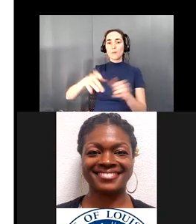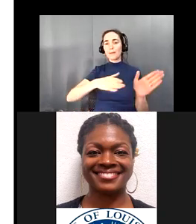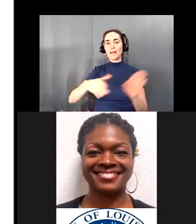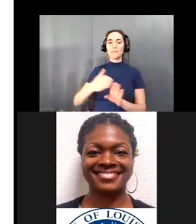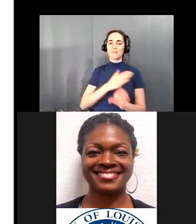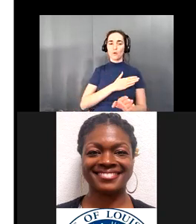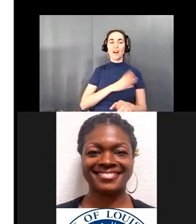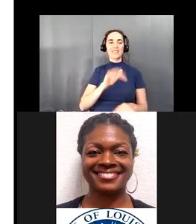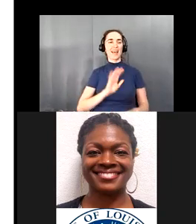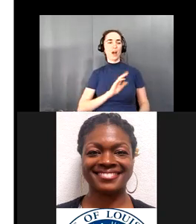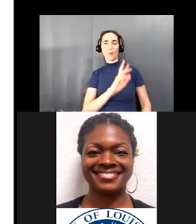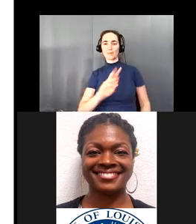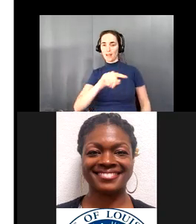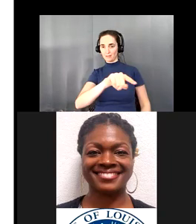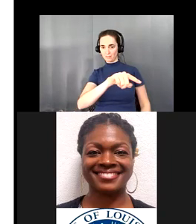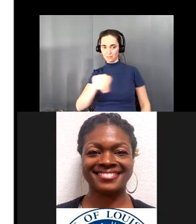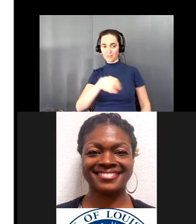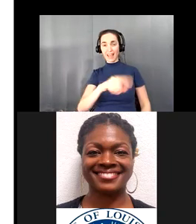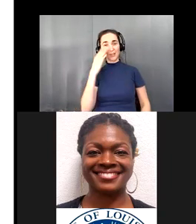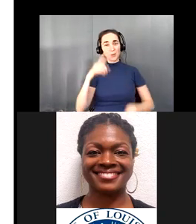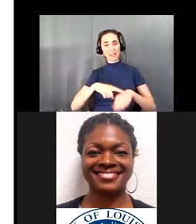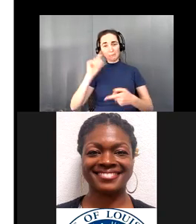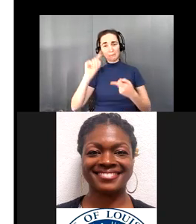short on time. 16:24:58 But that is our website, please write